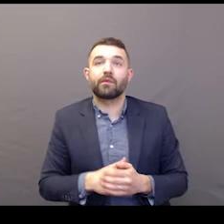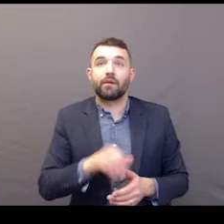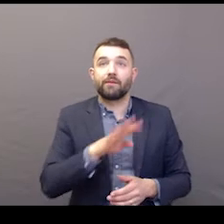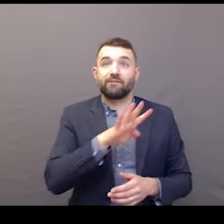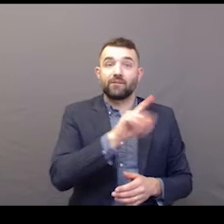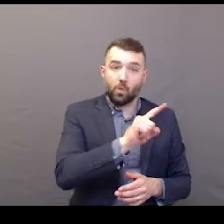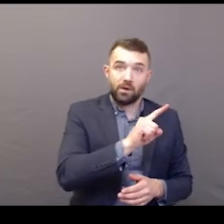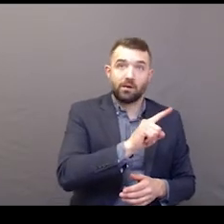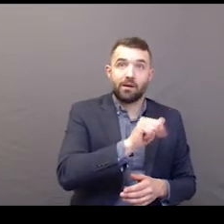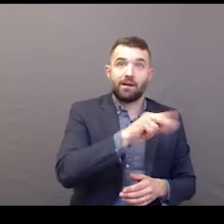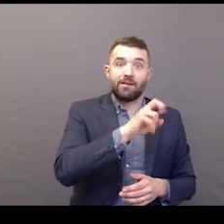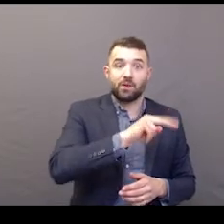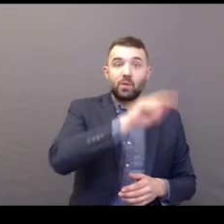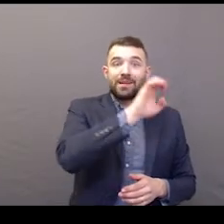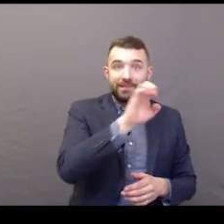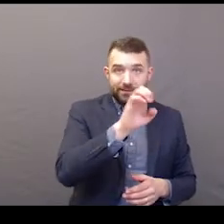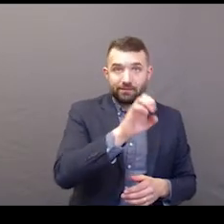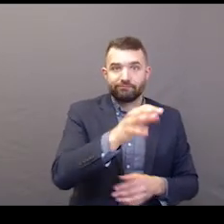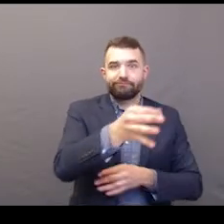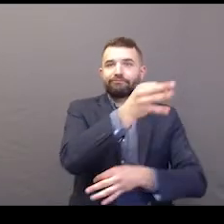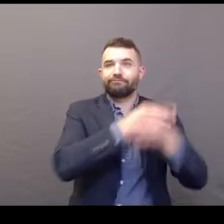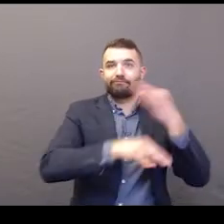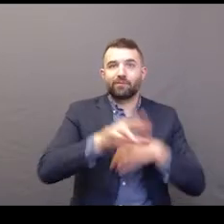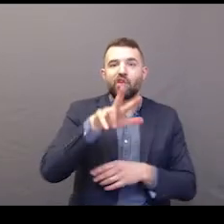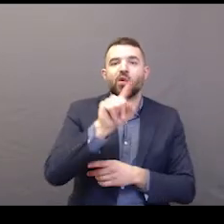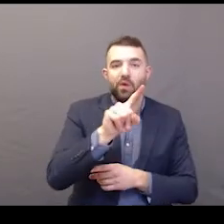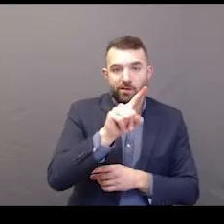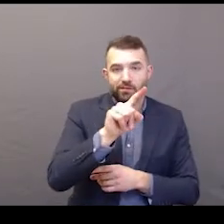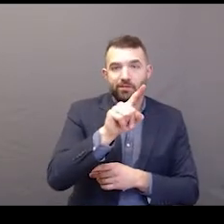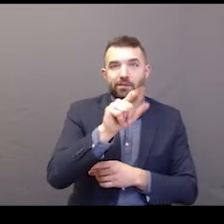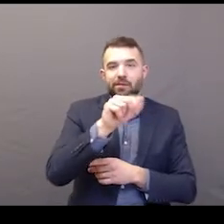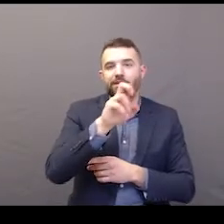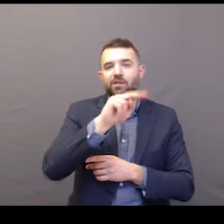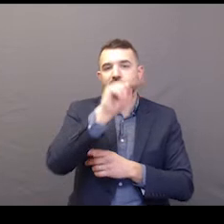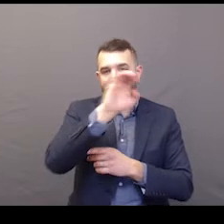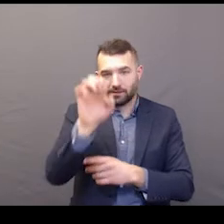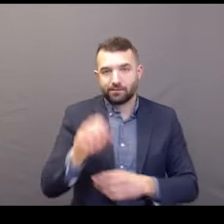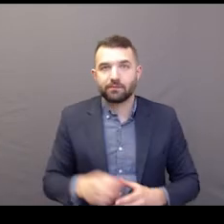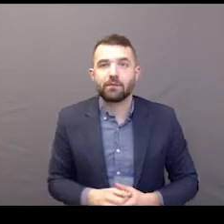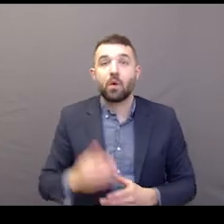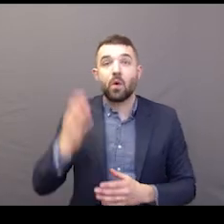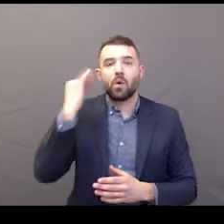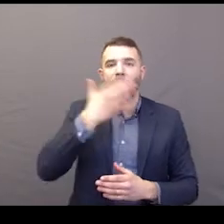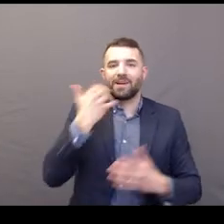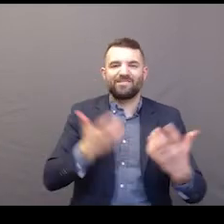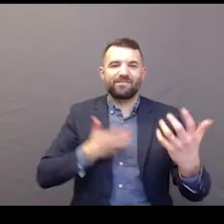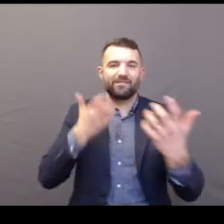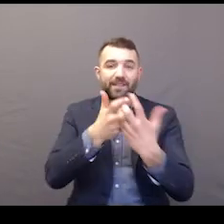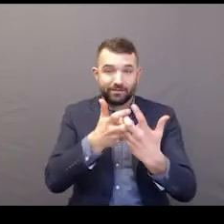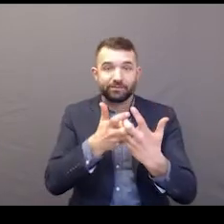to accommodate both northbound and southbound bus lanes and the added sidewalk. While a portion of the road would now be